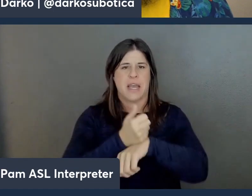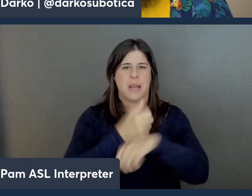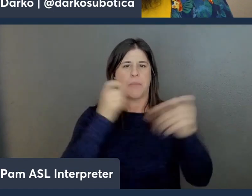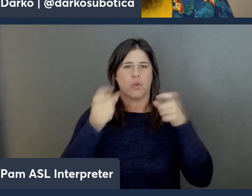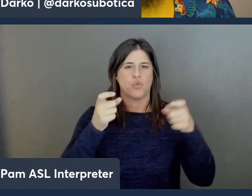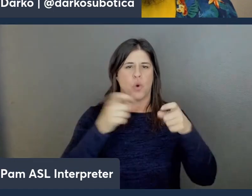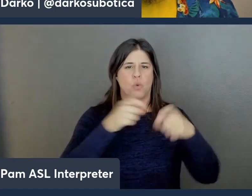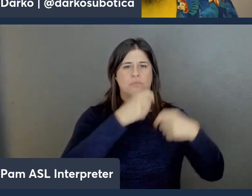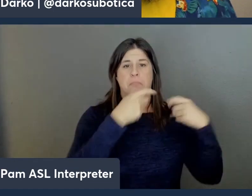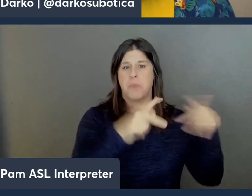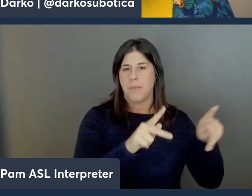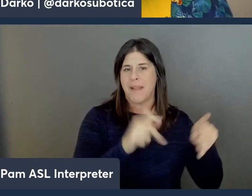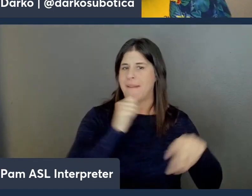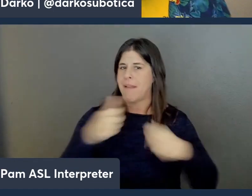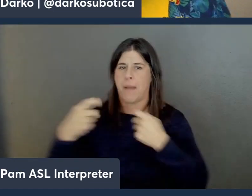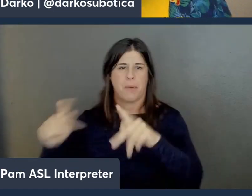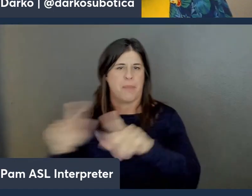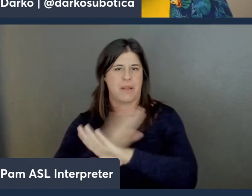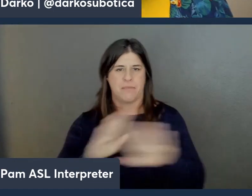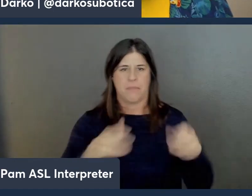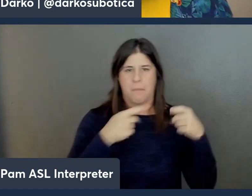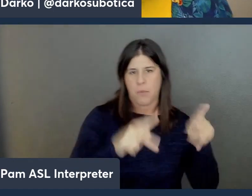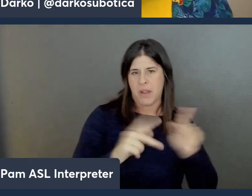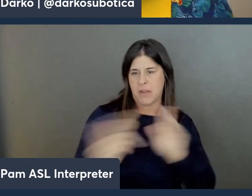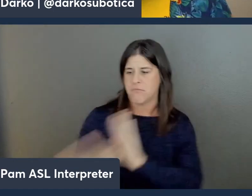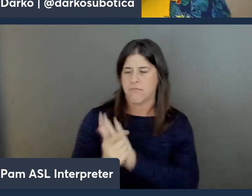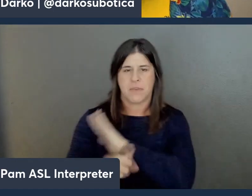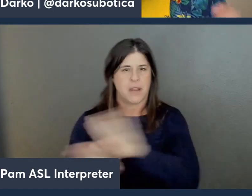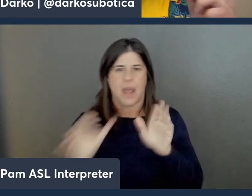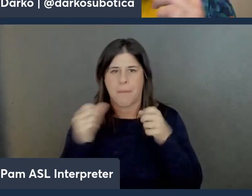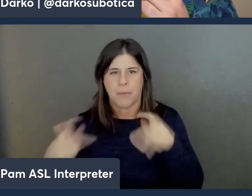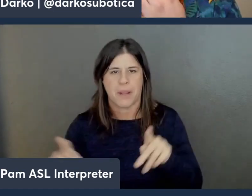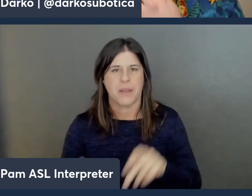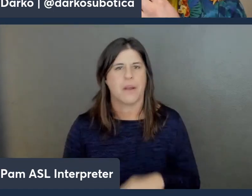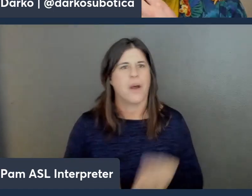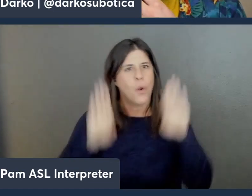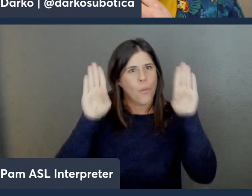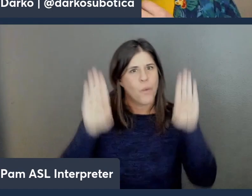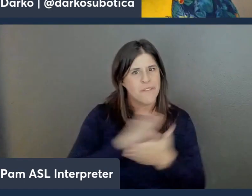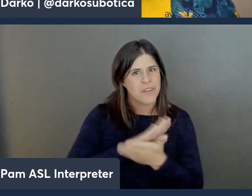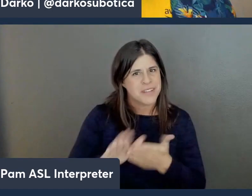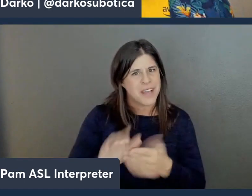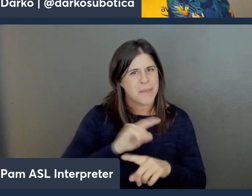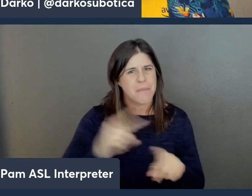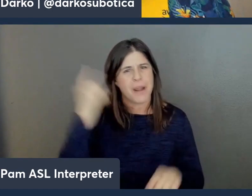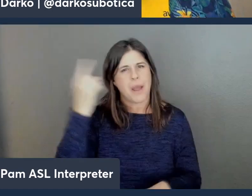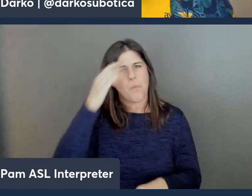irrespective of what your always allowed to do so. That's really nice, That's wonderful. but I wonder what does it look like?